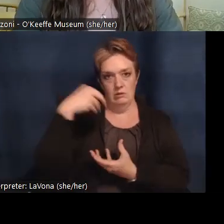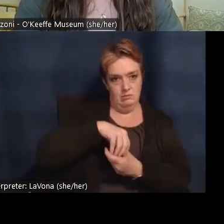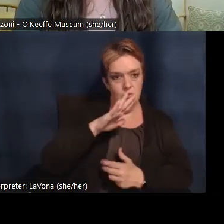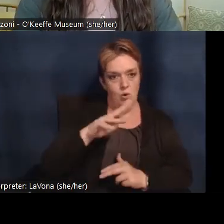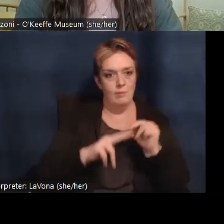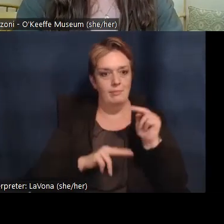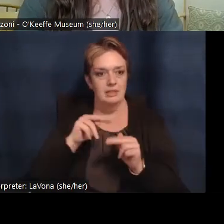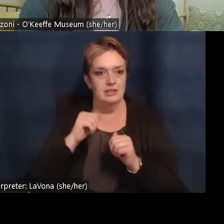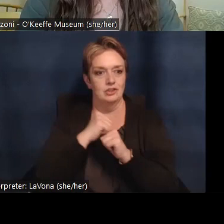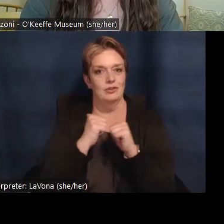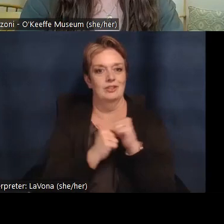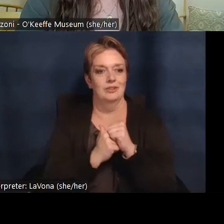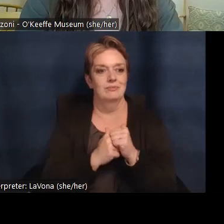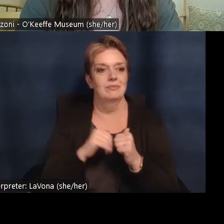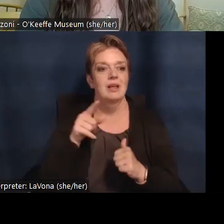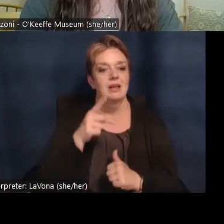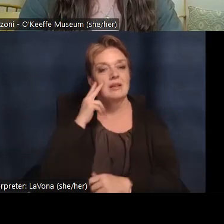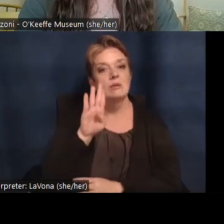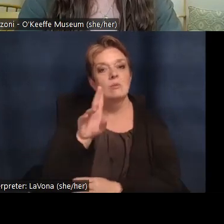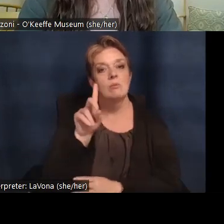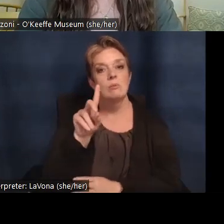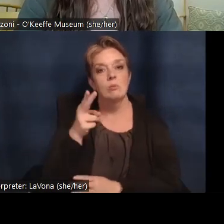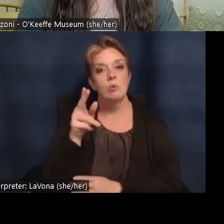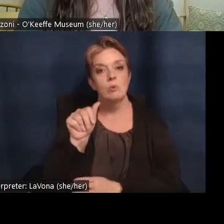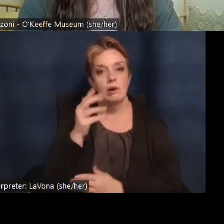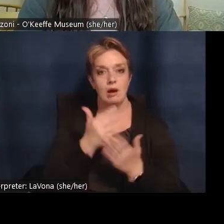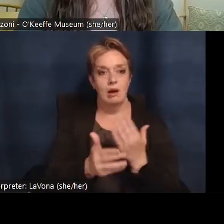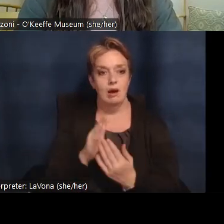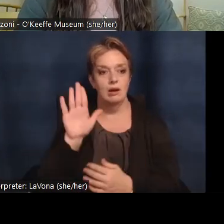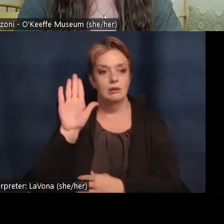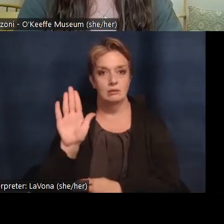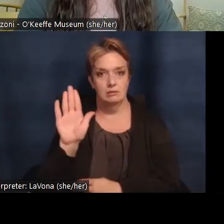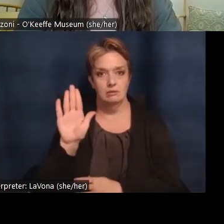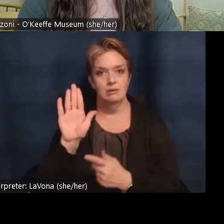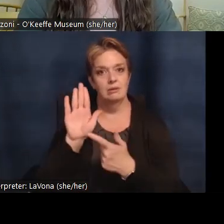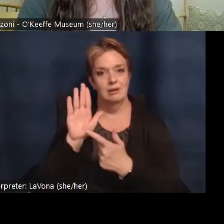such as this buddha hand pictured here, which can be found in her bedroom next to the fireplace,